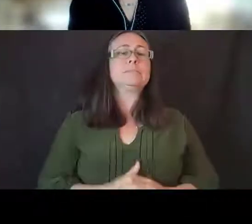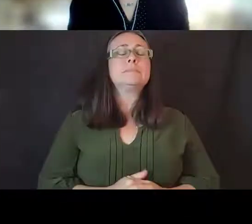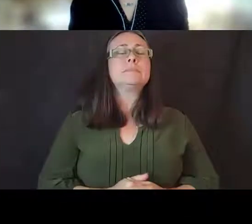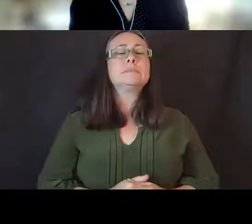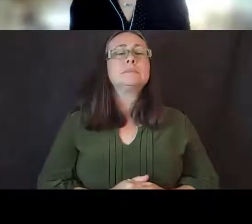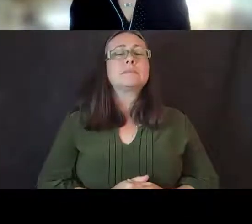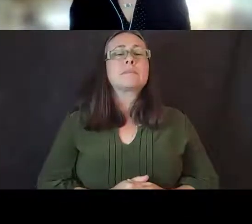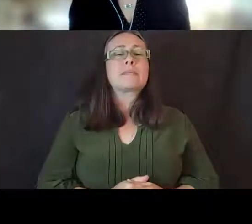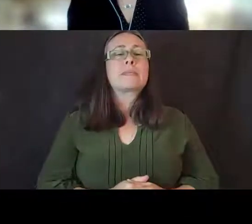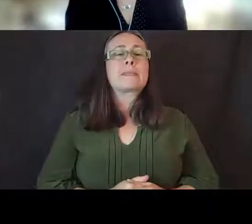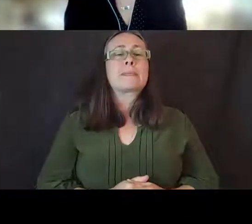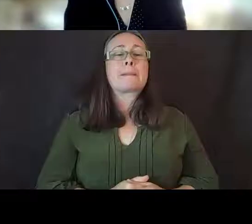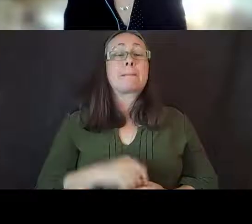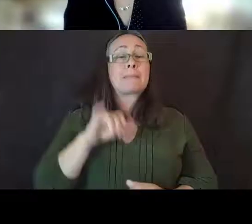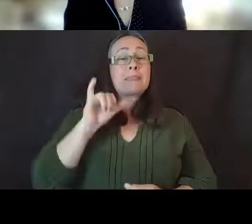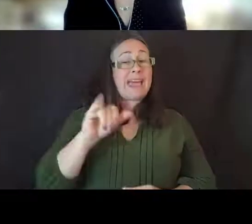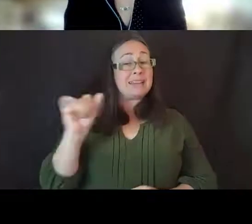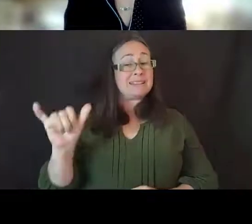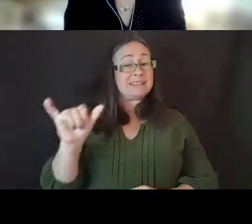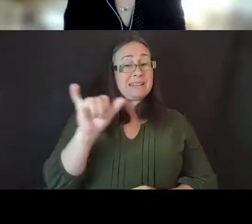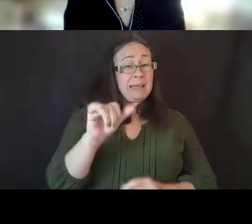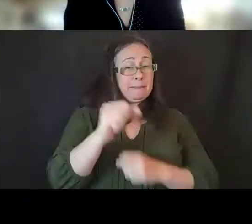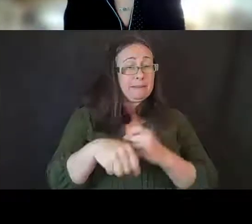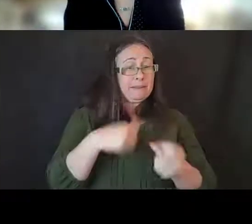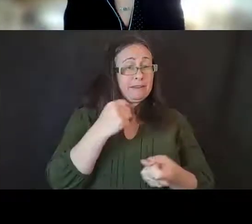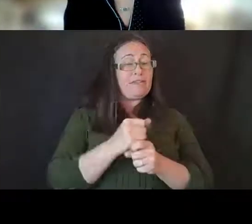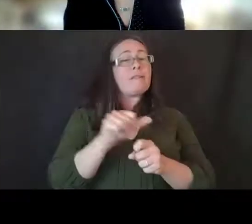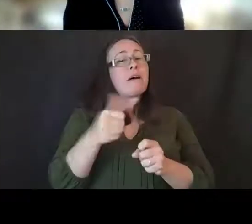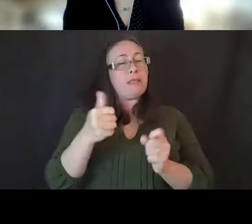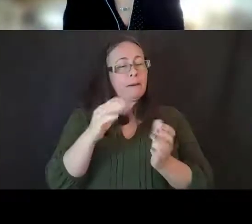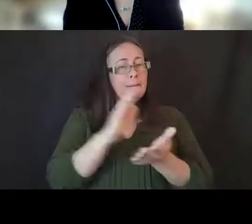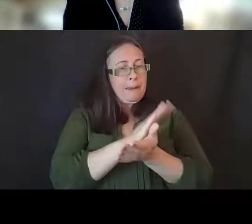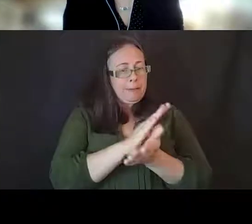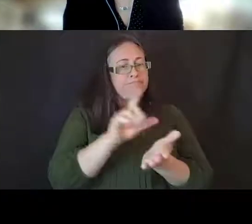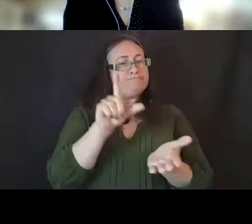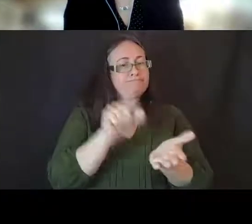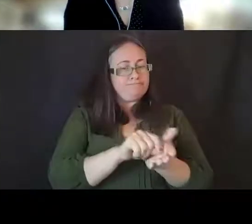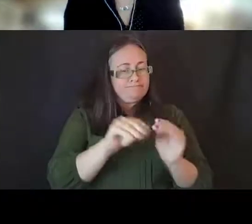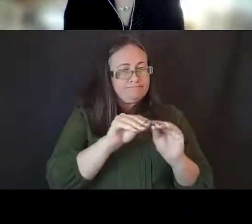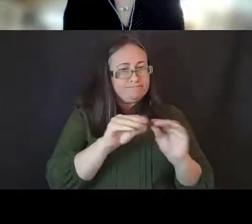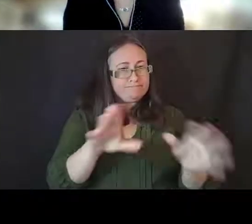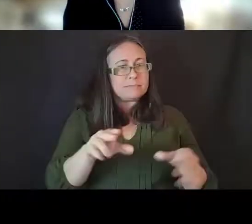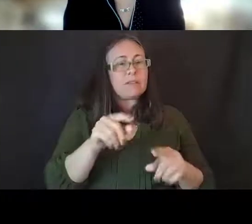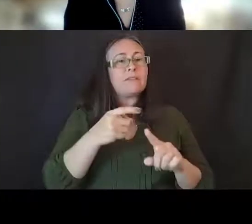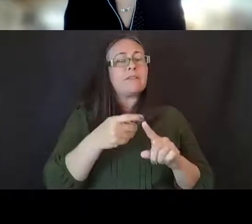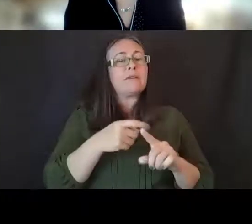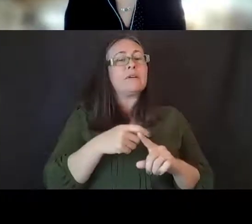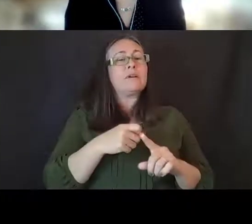Now, in that same year, another paper came out. This was from an NIH paper.